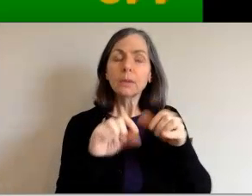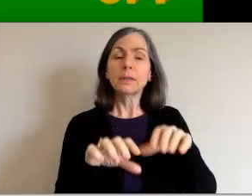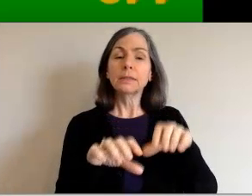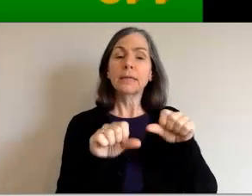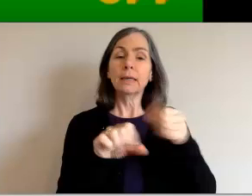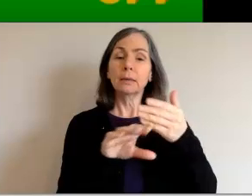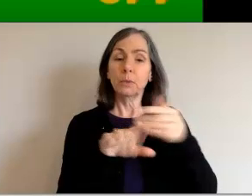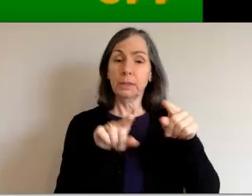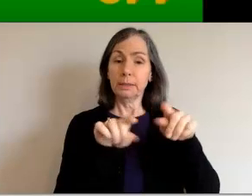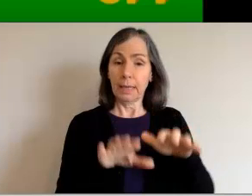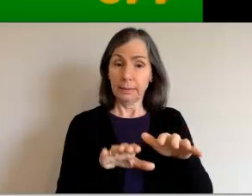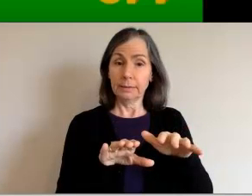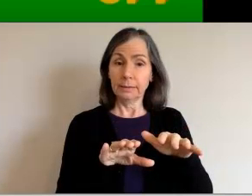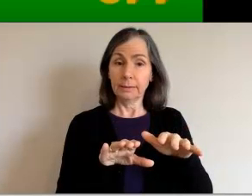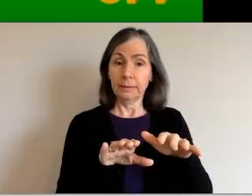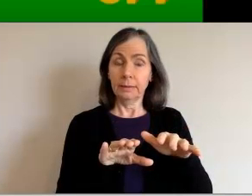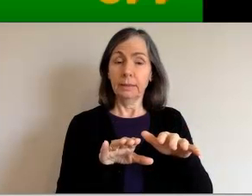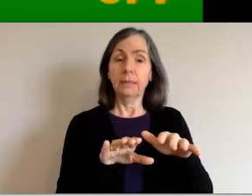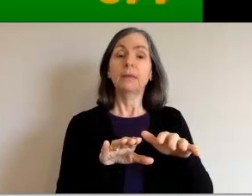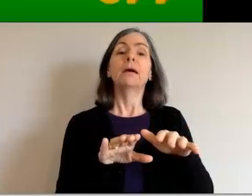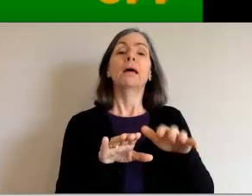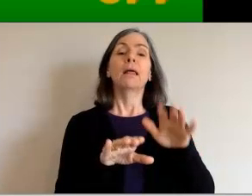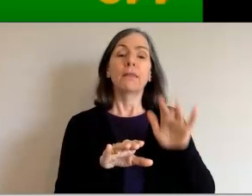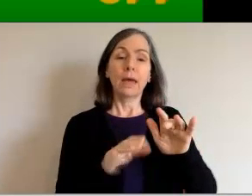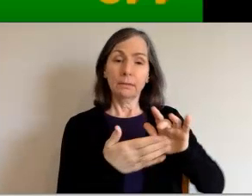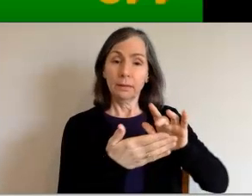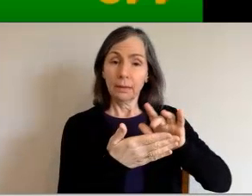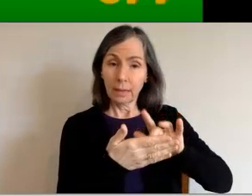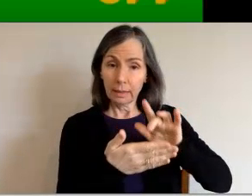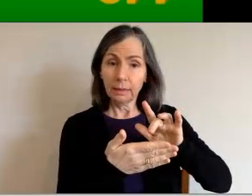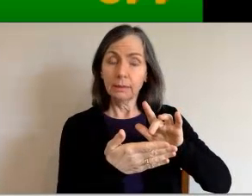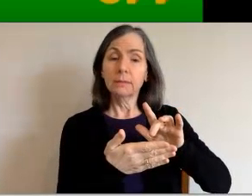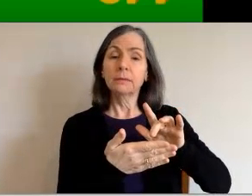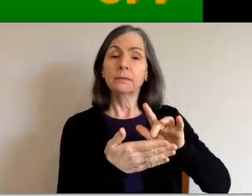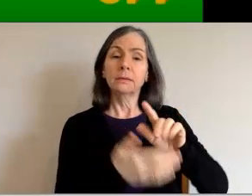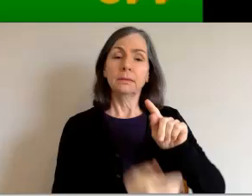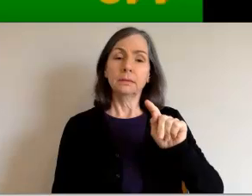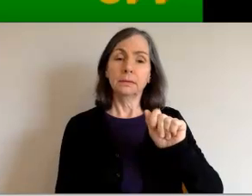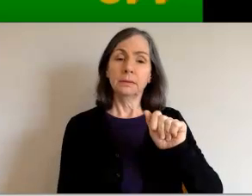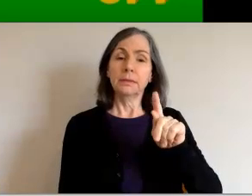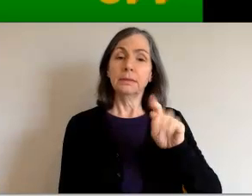If you click on "Take pre-test" you will take a test that's not graded,